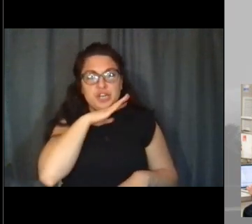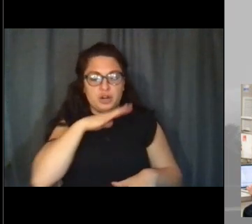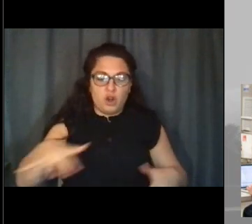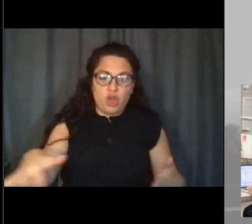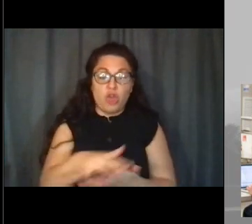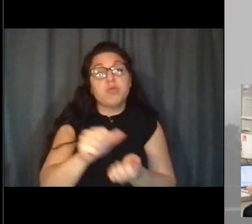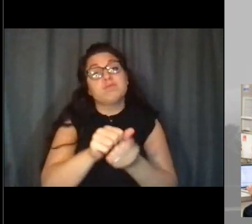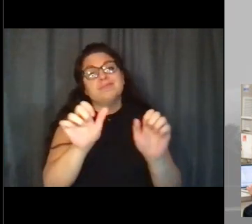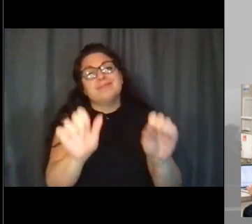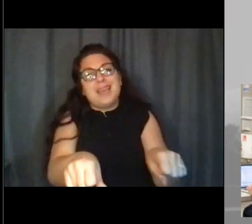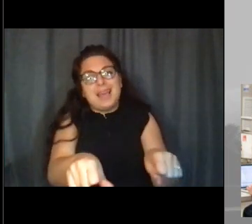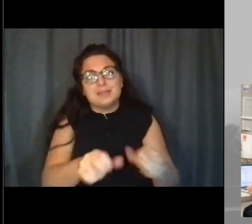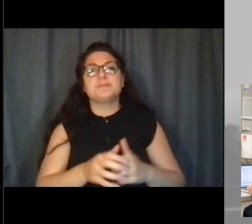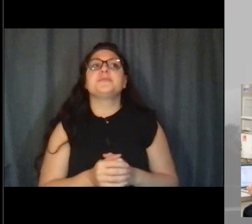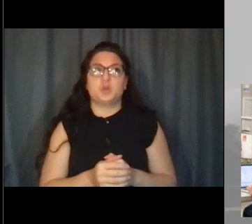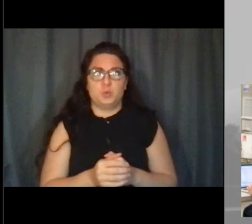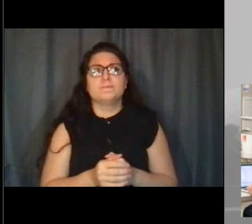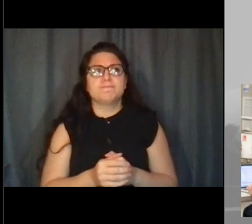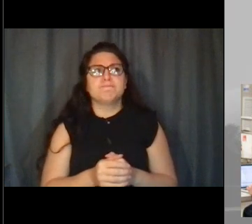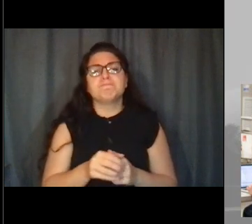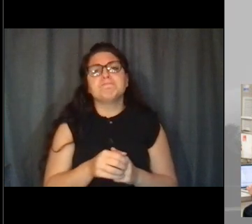So yeah, I think you definitely have to pay attention to it.